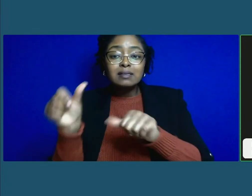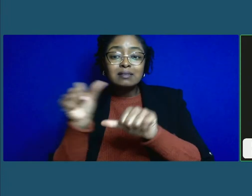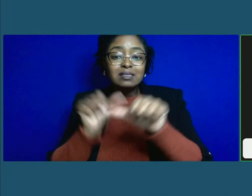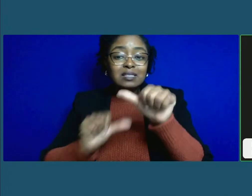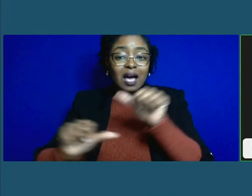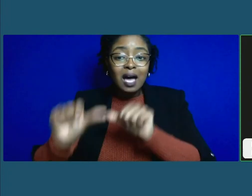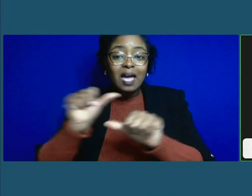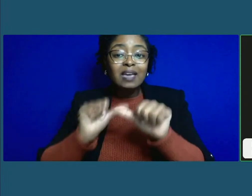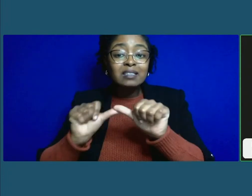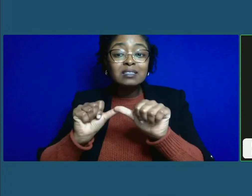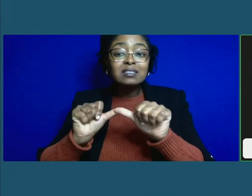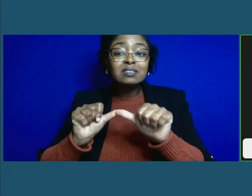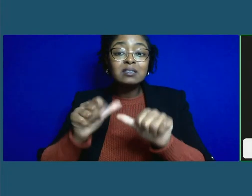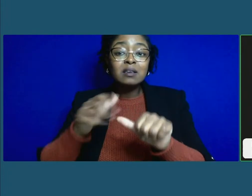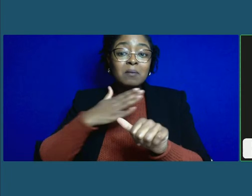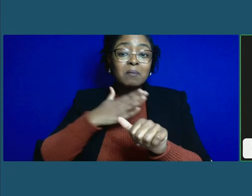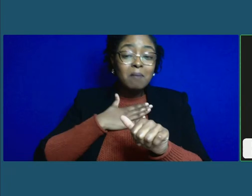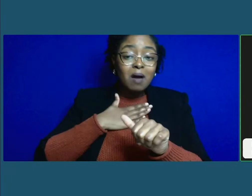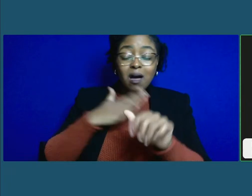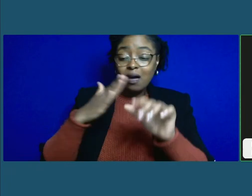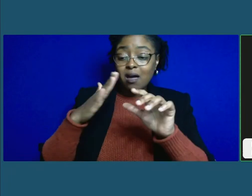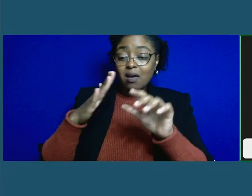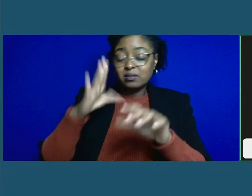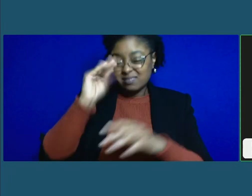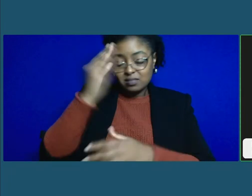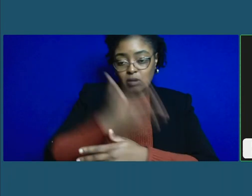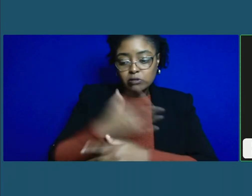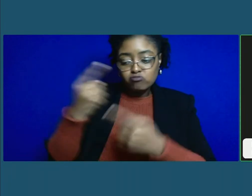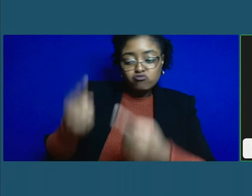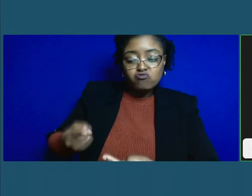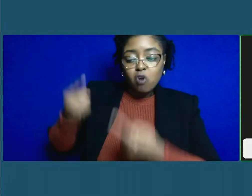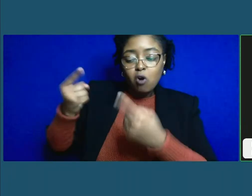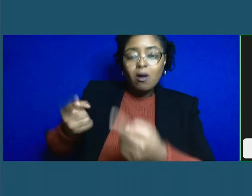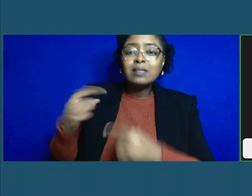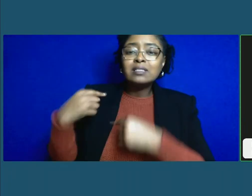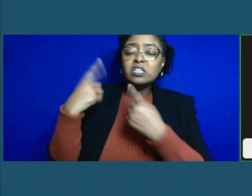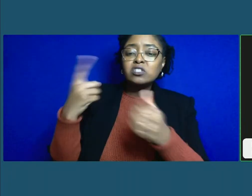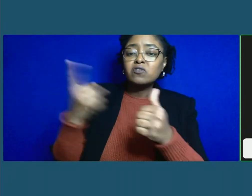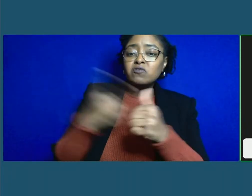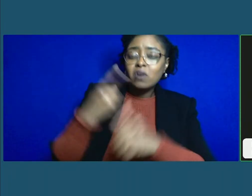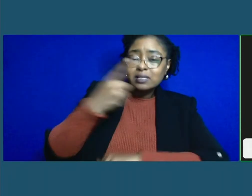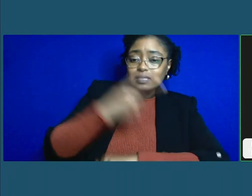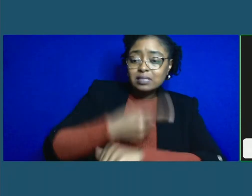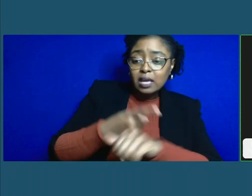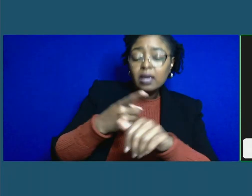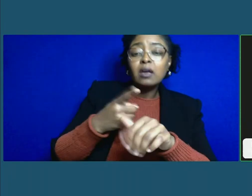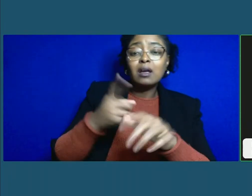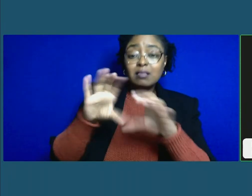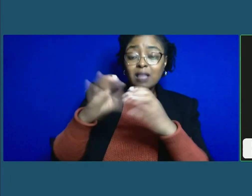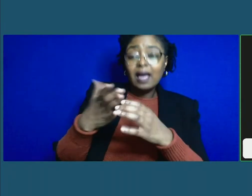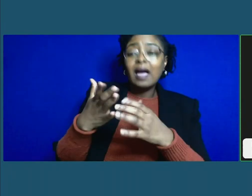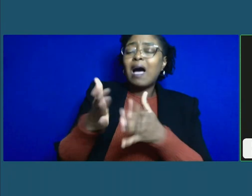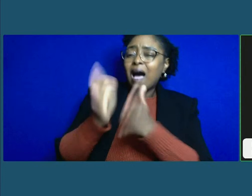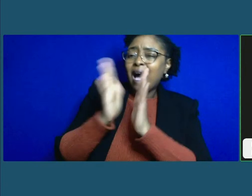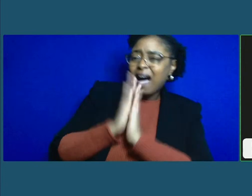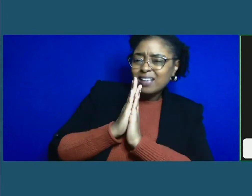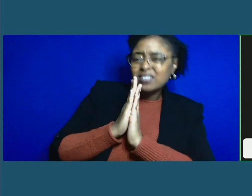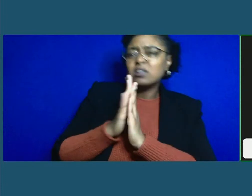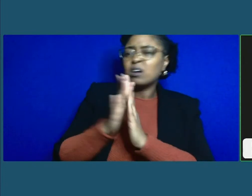we were given. Now Science is the class where he has each other at this momen since the